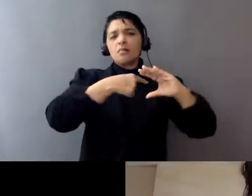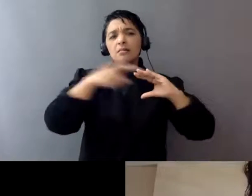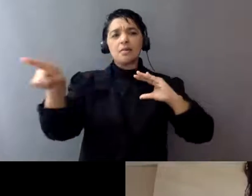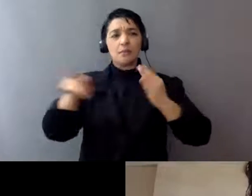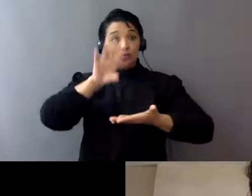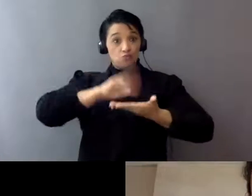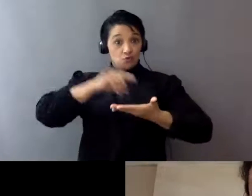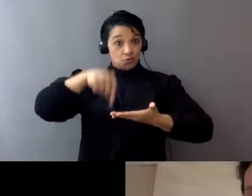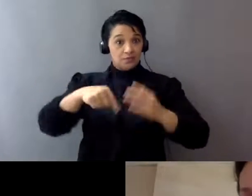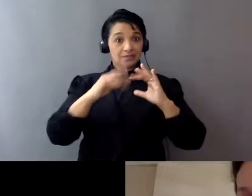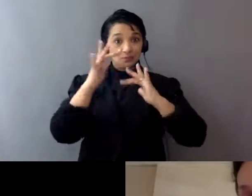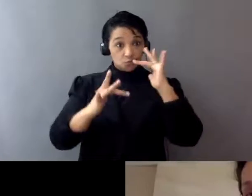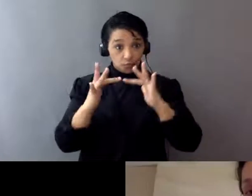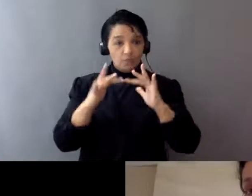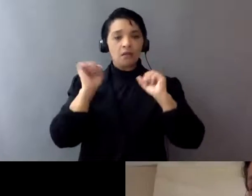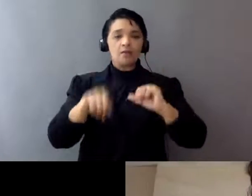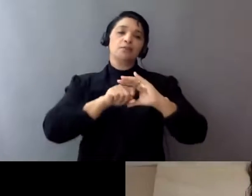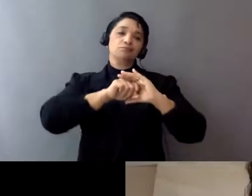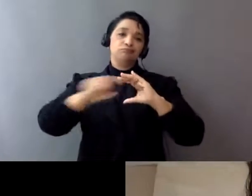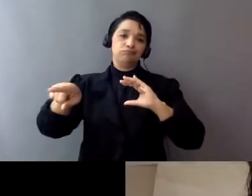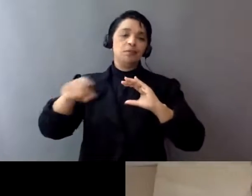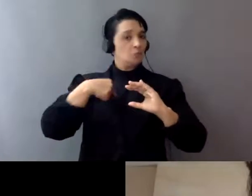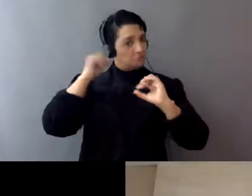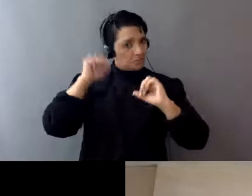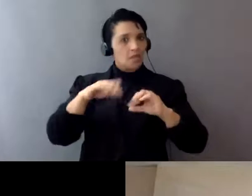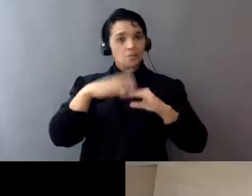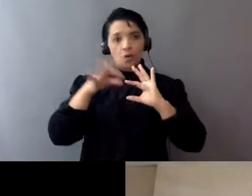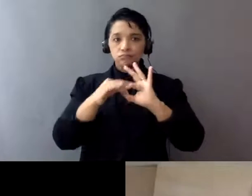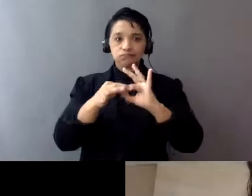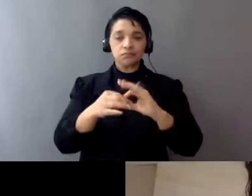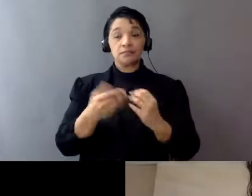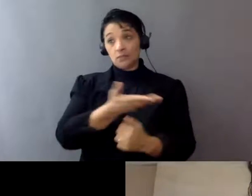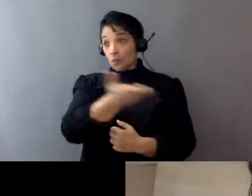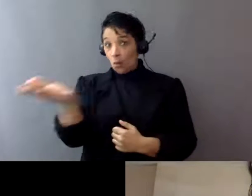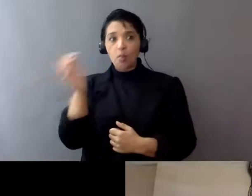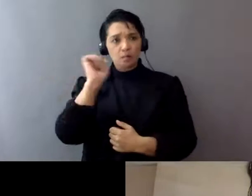We'd be happy to work with you, please stay in touch about that. That goes for everybody on here.